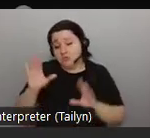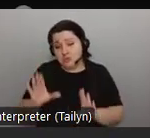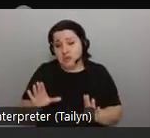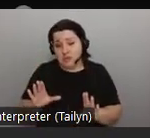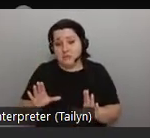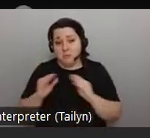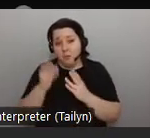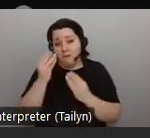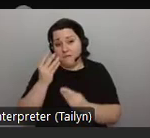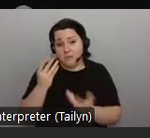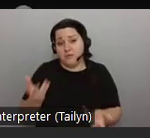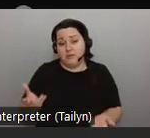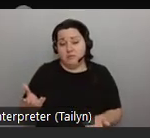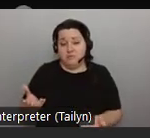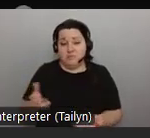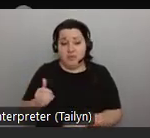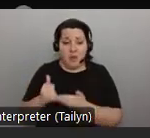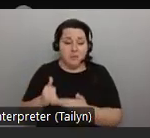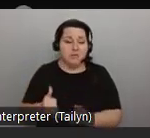it again!